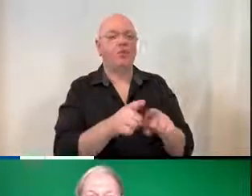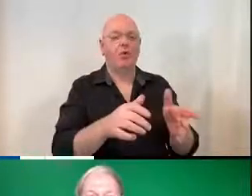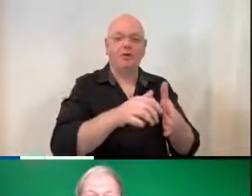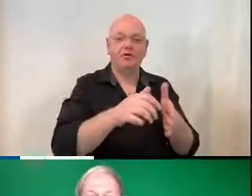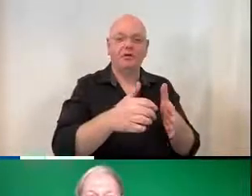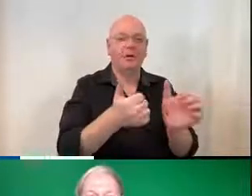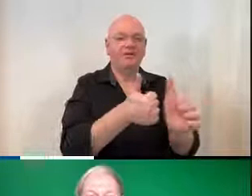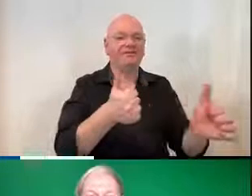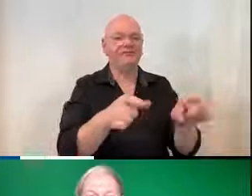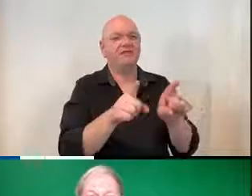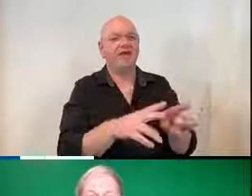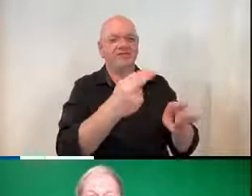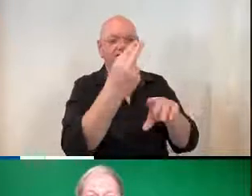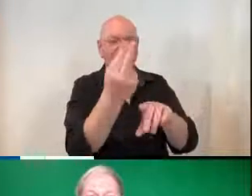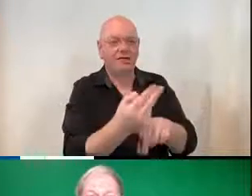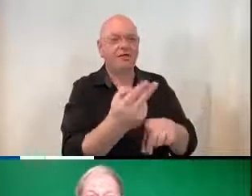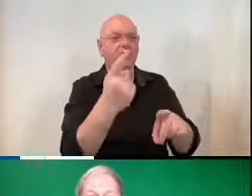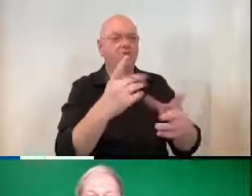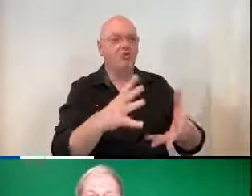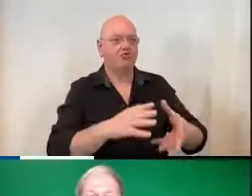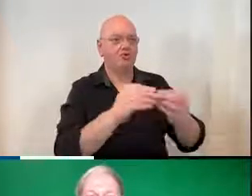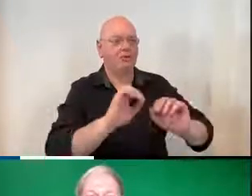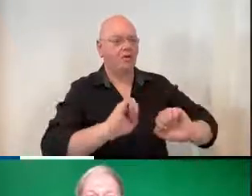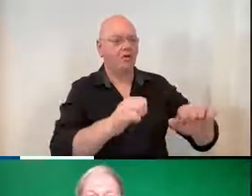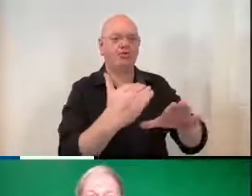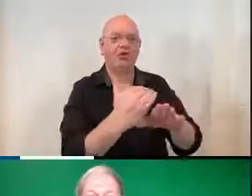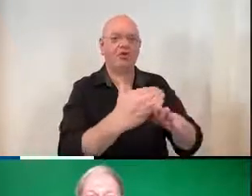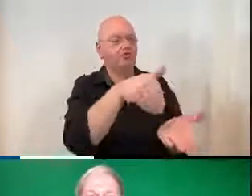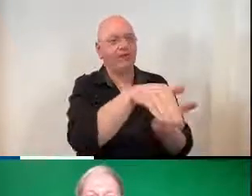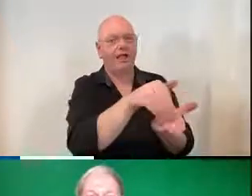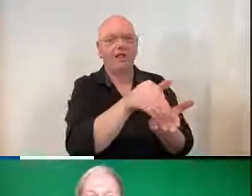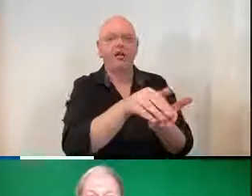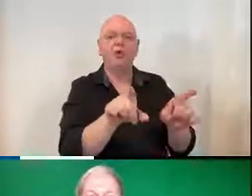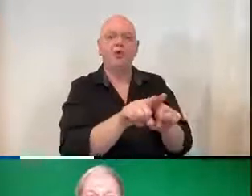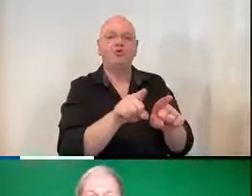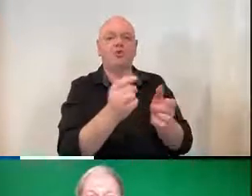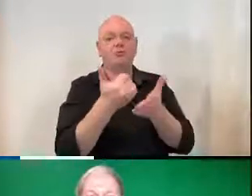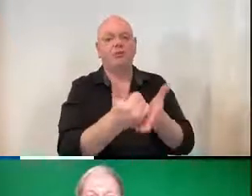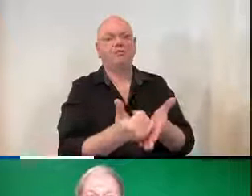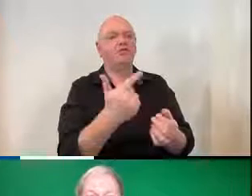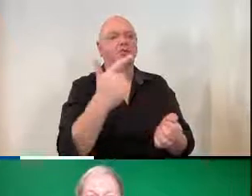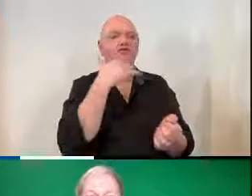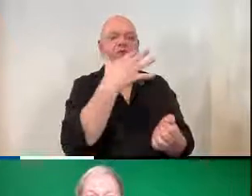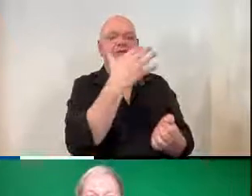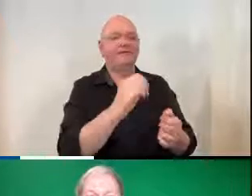of potentially problematic assets, but also in the fact that it has subsequently encouraged investment into